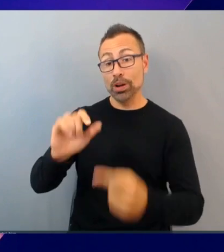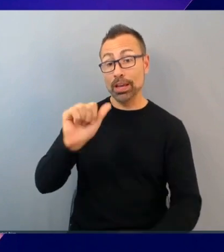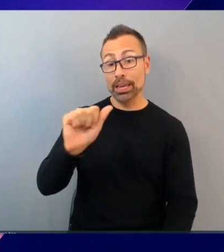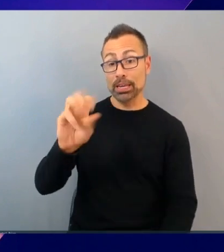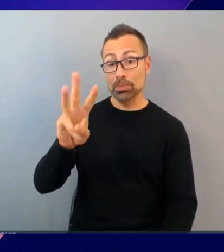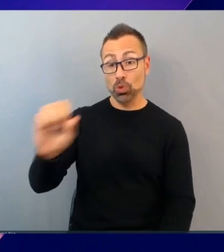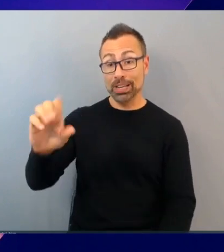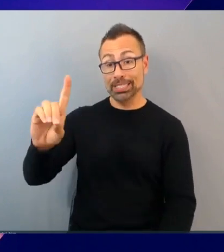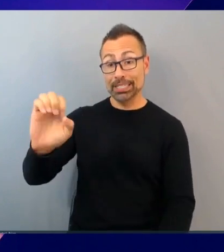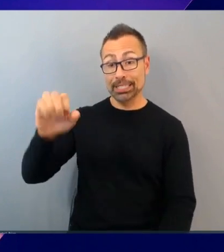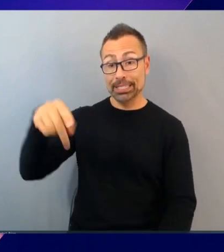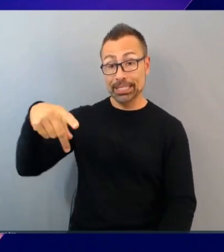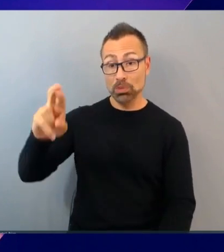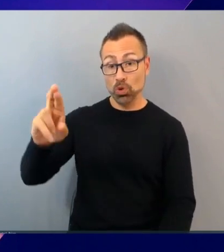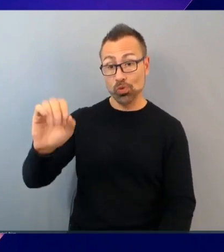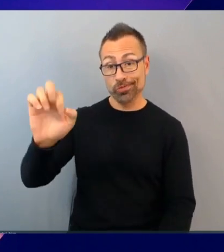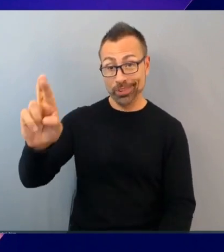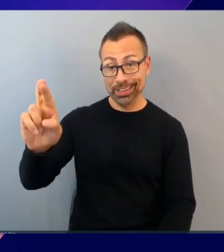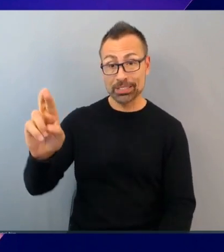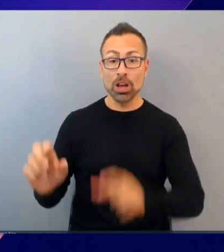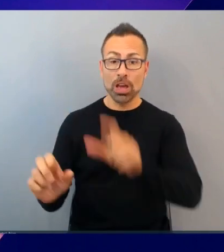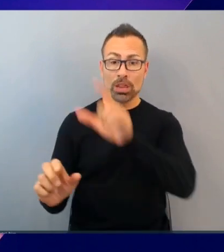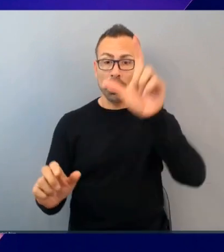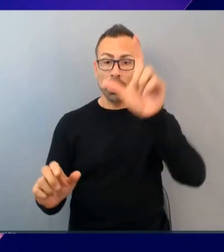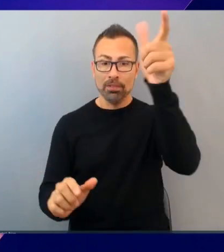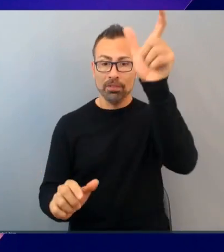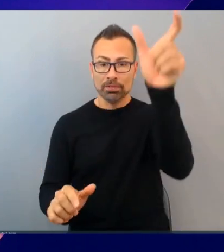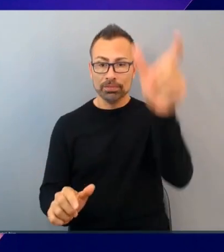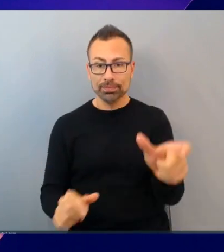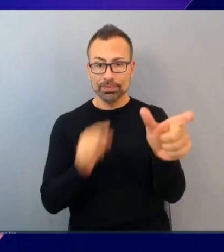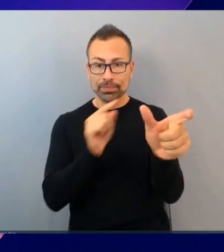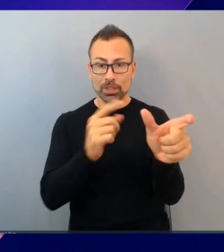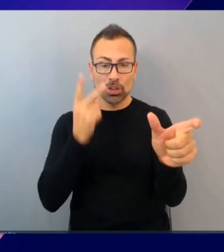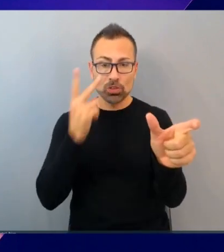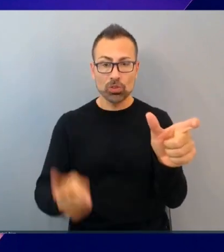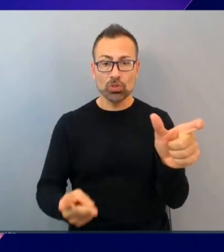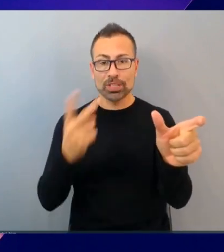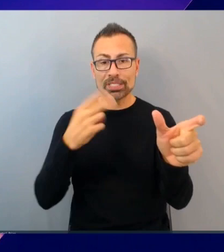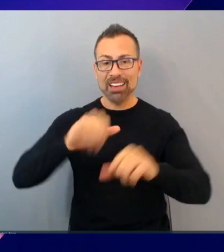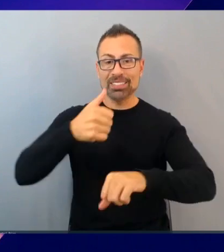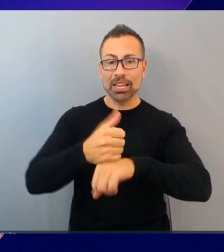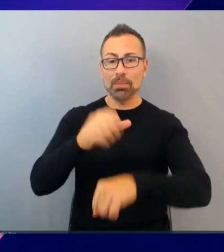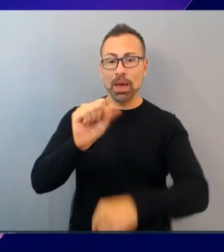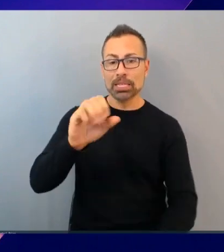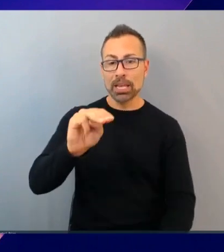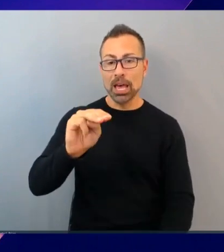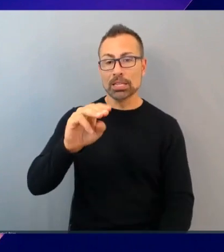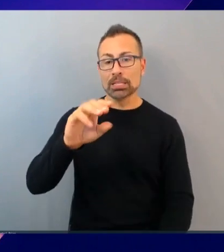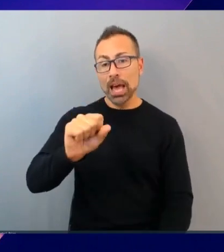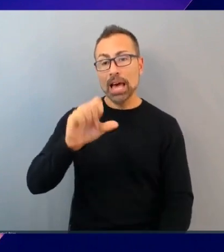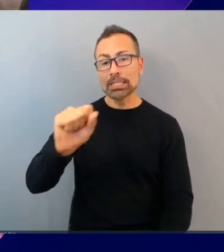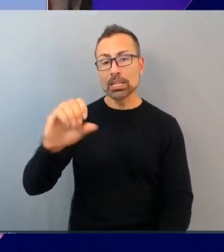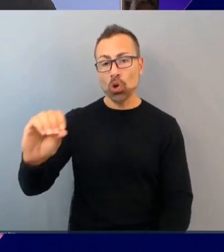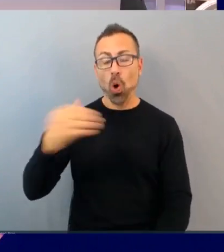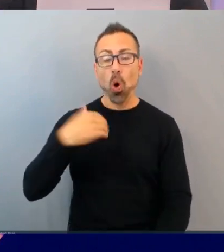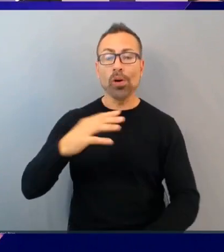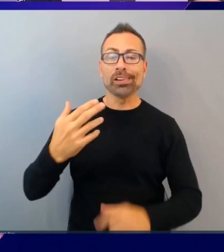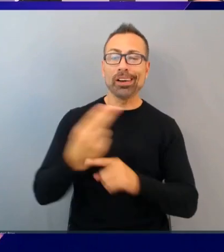you'll see, once I've established SSO, you can see the multi-user account management tab and setup. It gives you really easy pre reqs here-